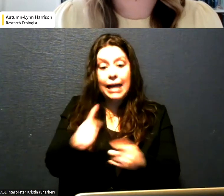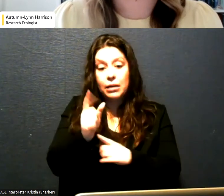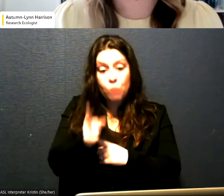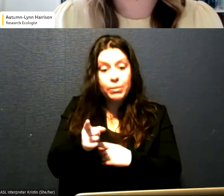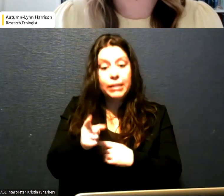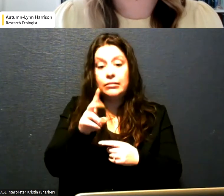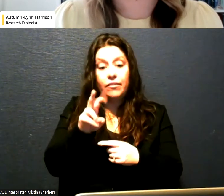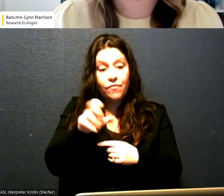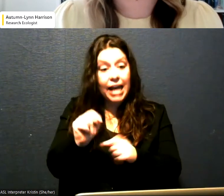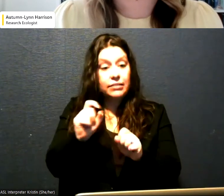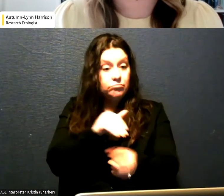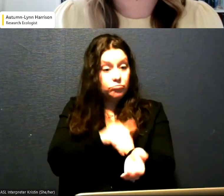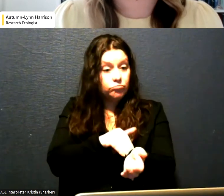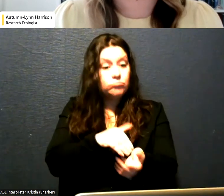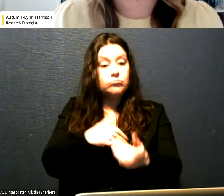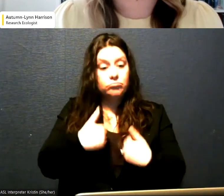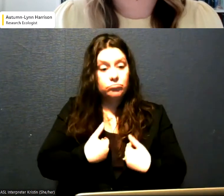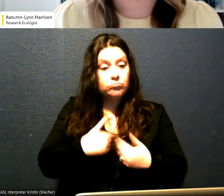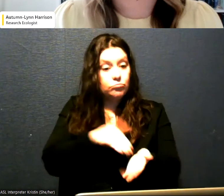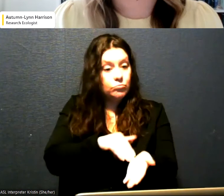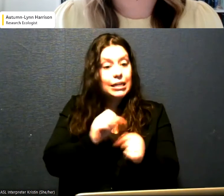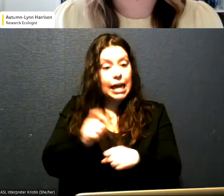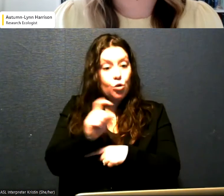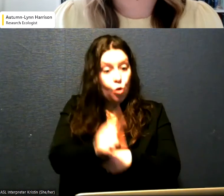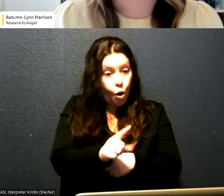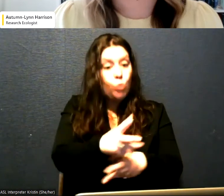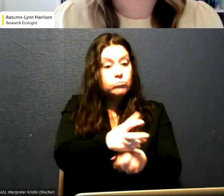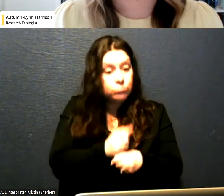not a stressful situation at all. They get a bunch of food and then they go off on their way. Nobody